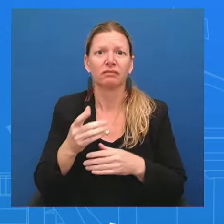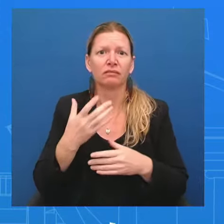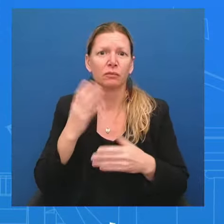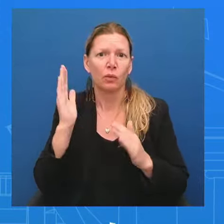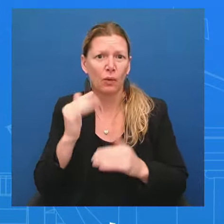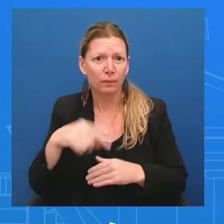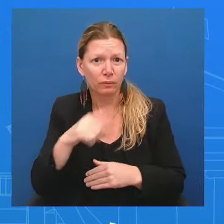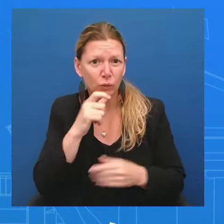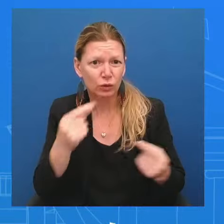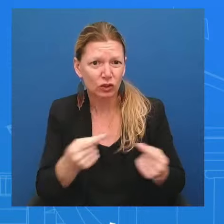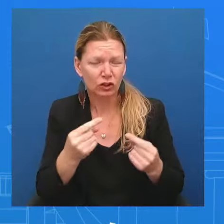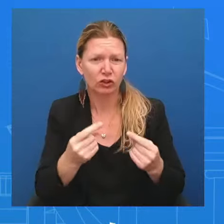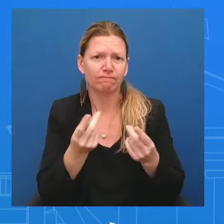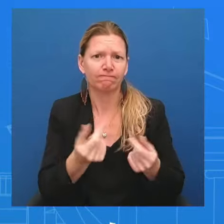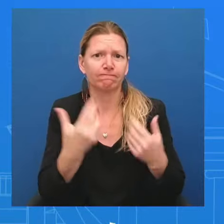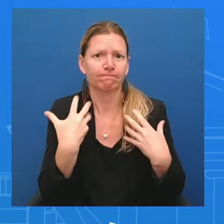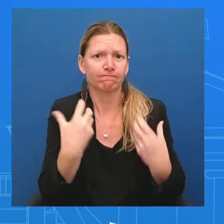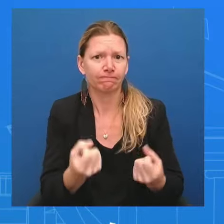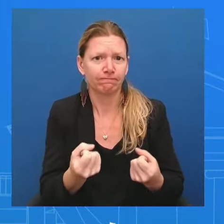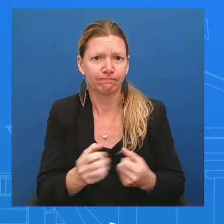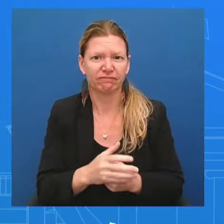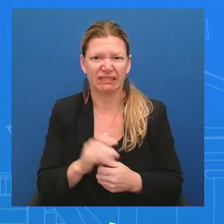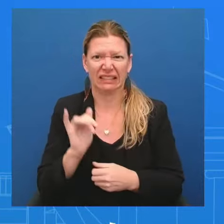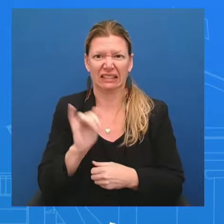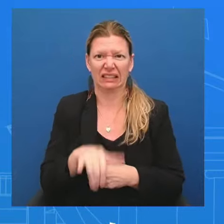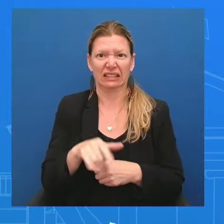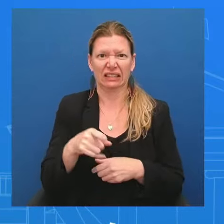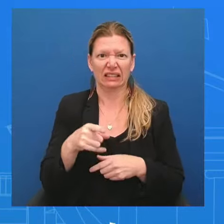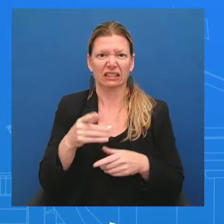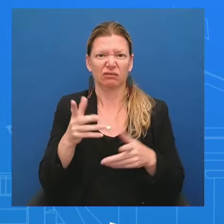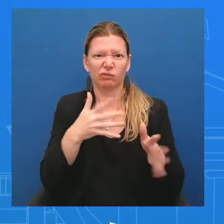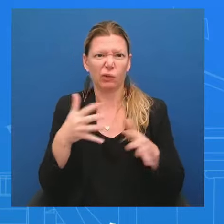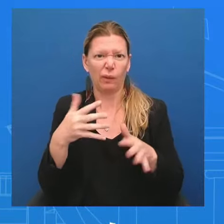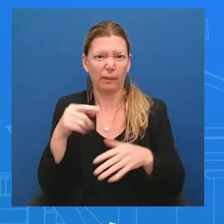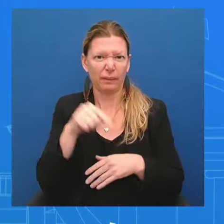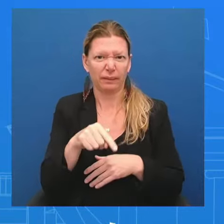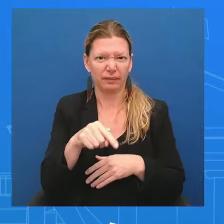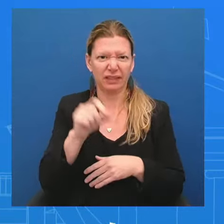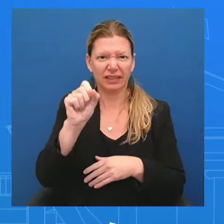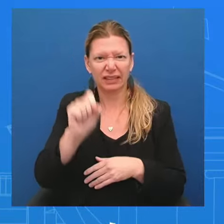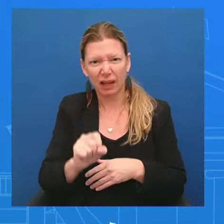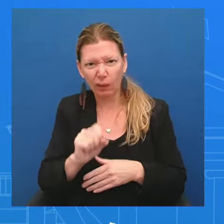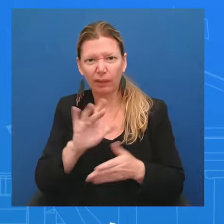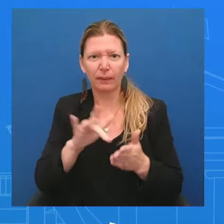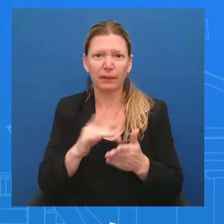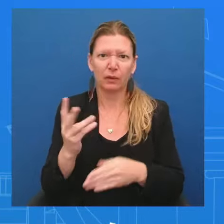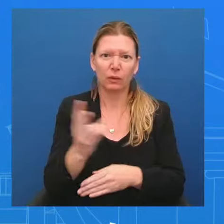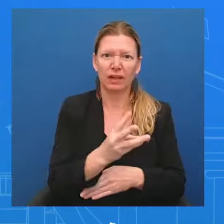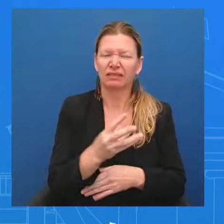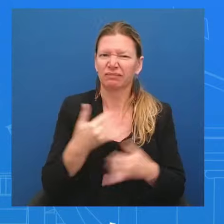across the South and Midwest are still recovering from severe weather that destroyed homes, businesses,